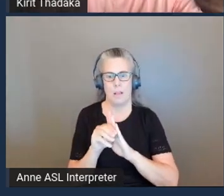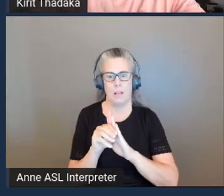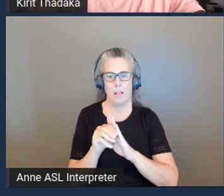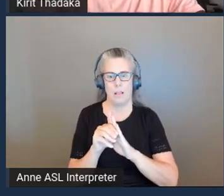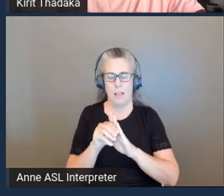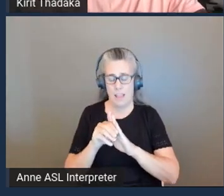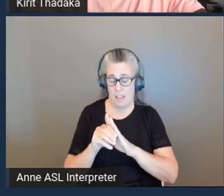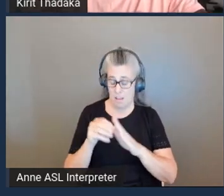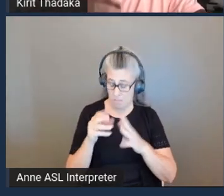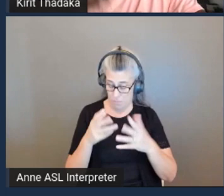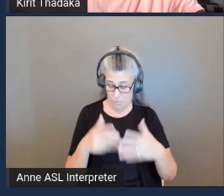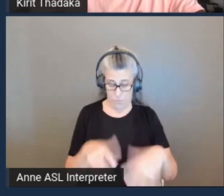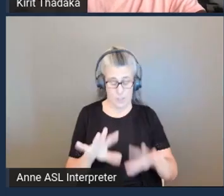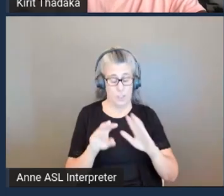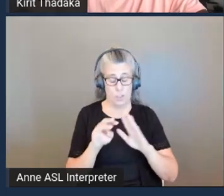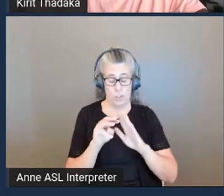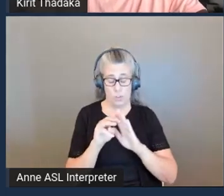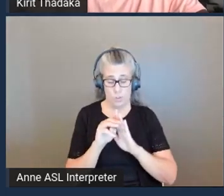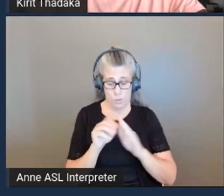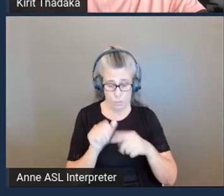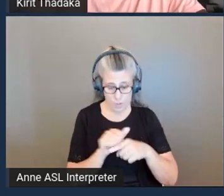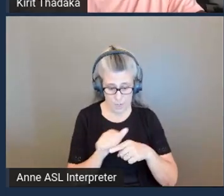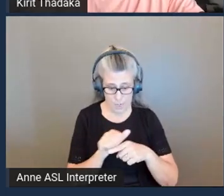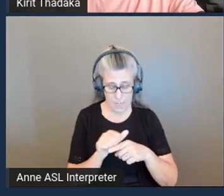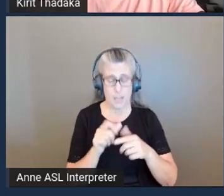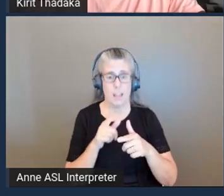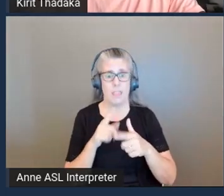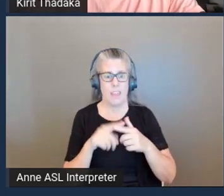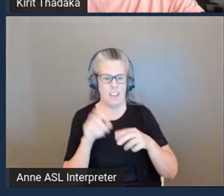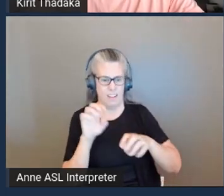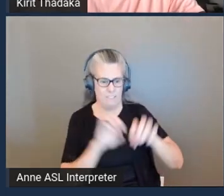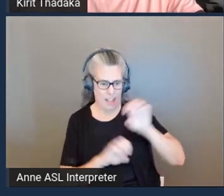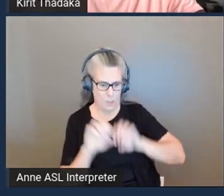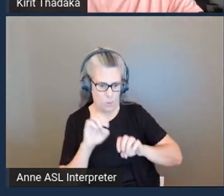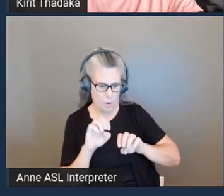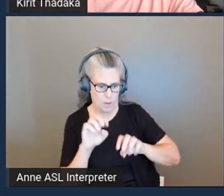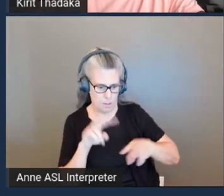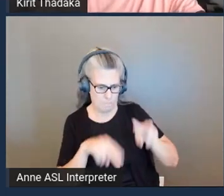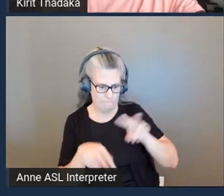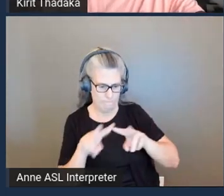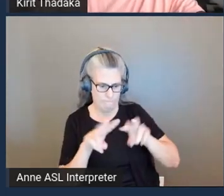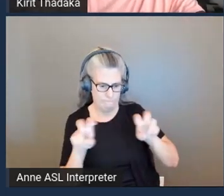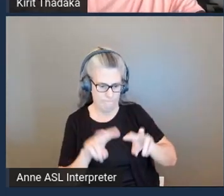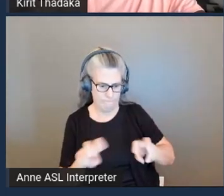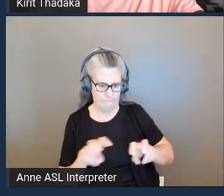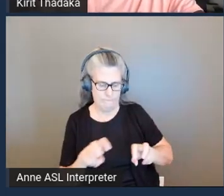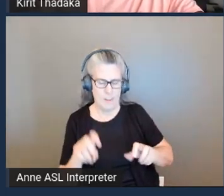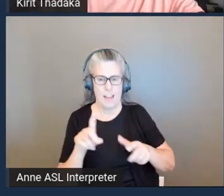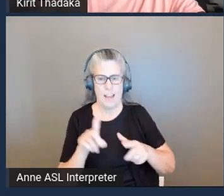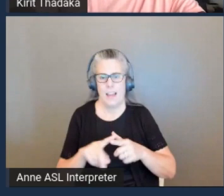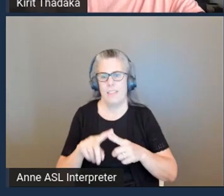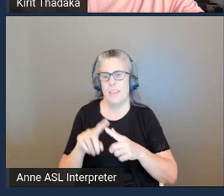it evaluates the model and then adds the model to SageMaker's Model Registry, so that's SageMaker's model catalog